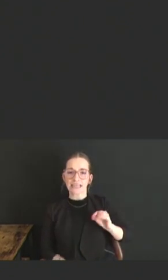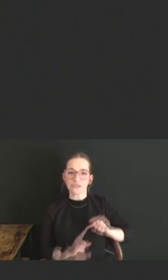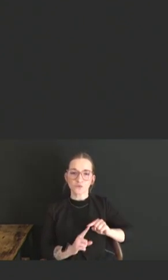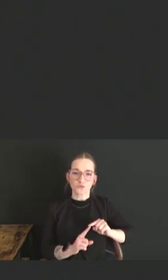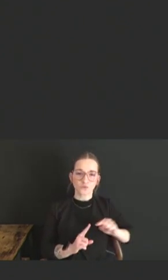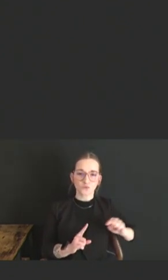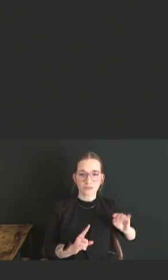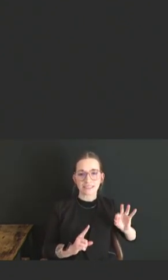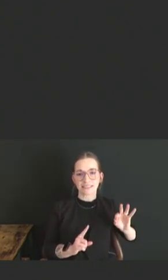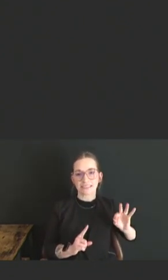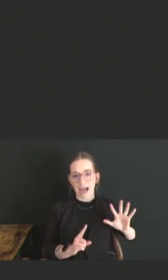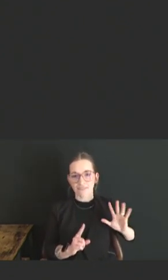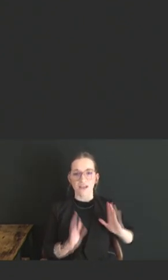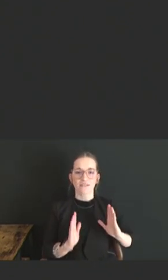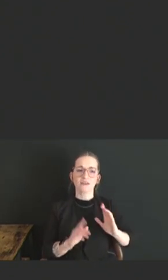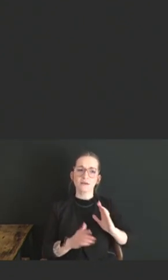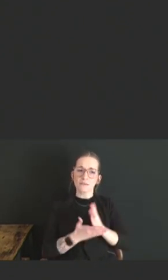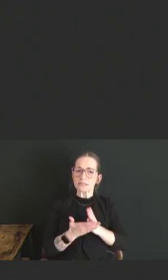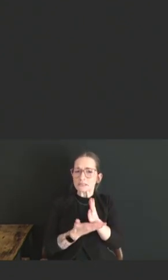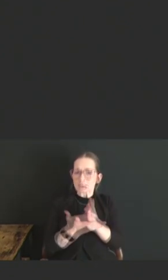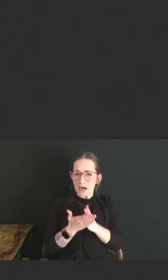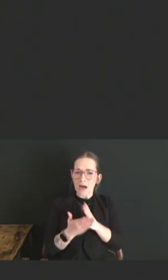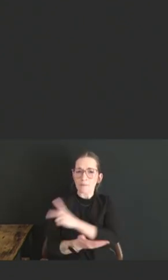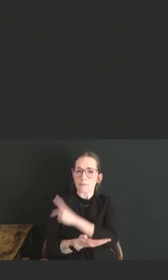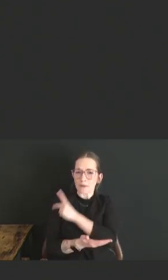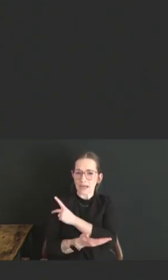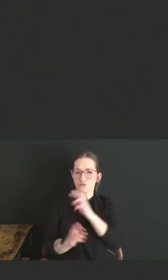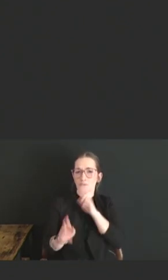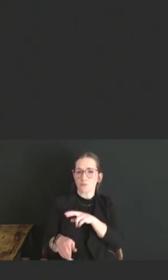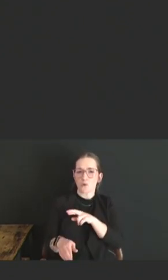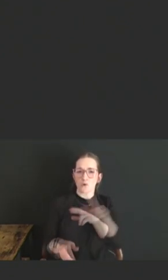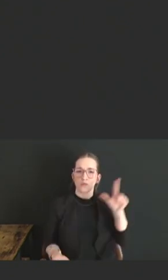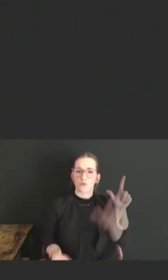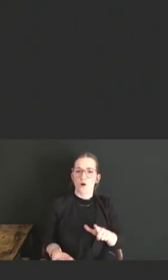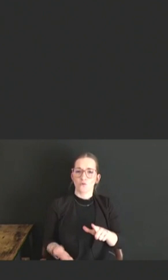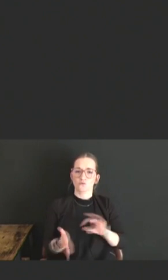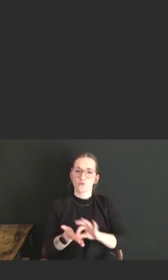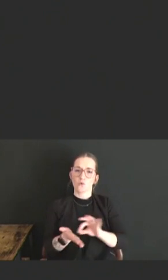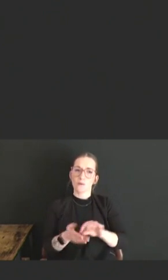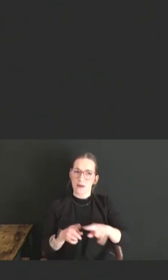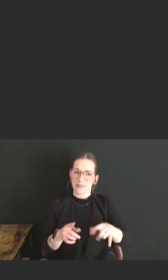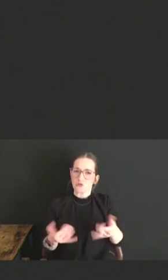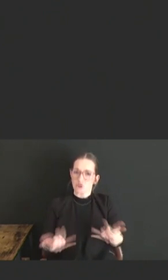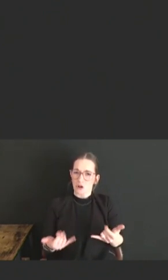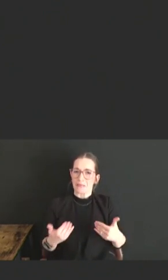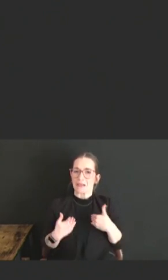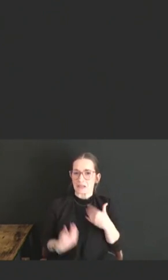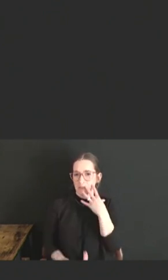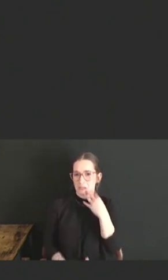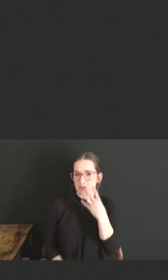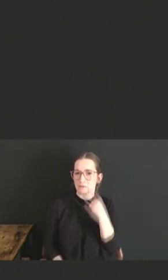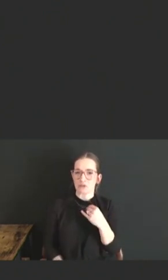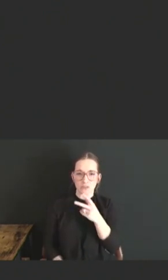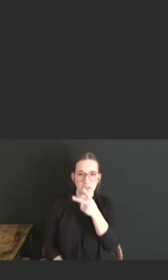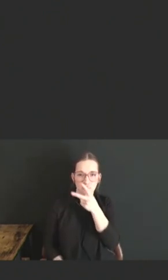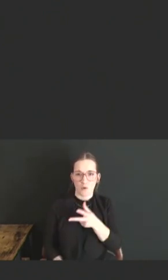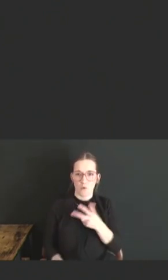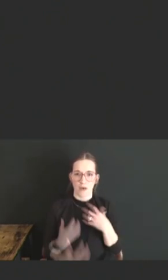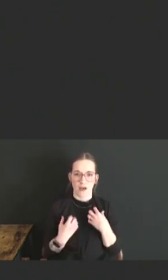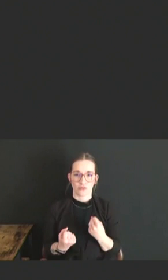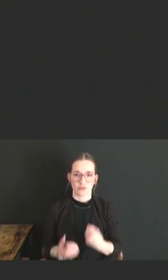patients that reported low scores, indicating they were currently in poor health. Next slide, please.